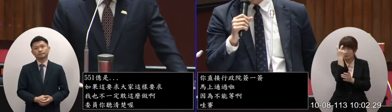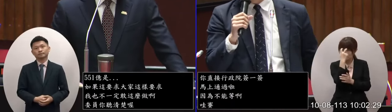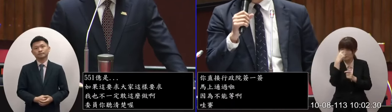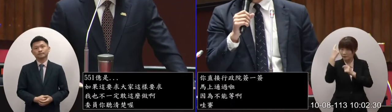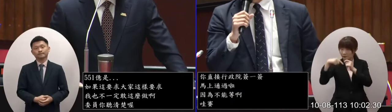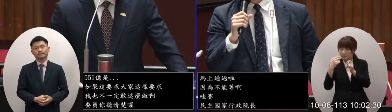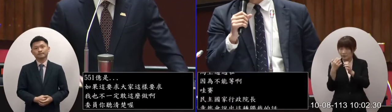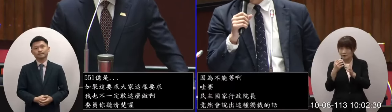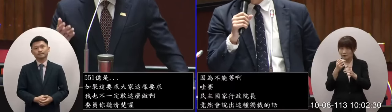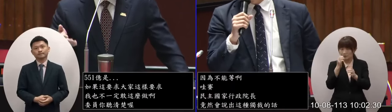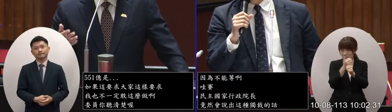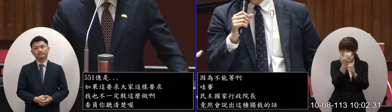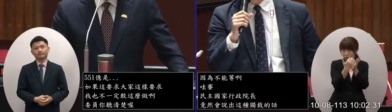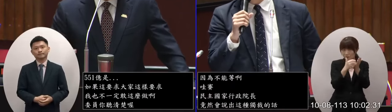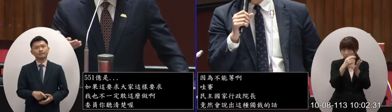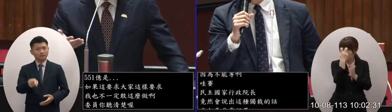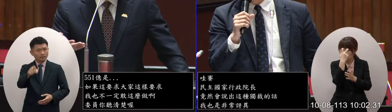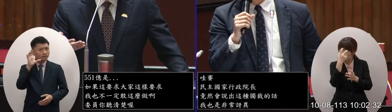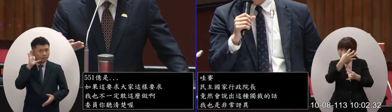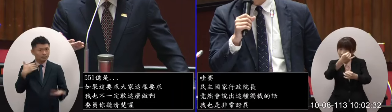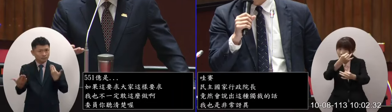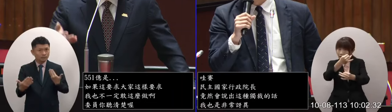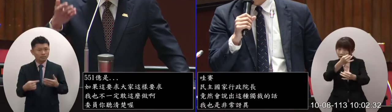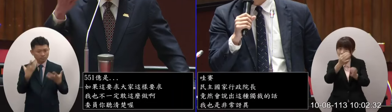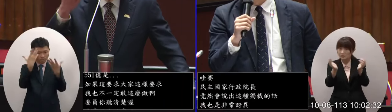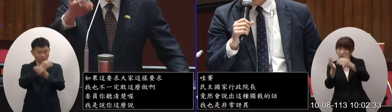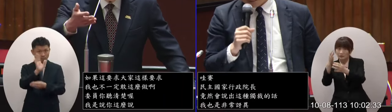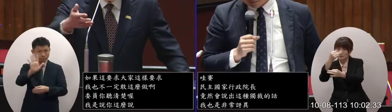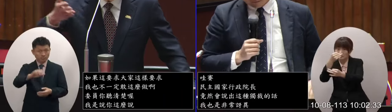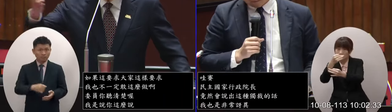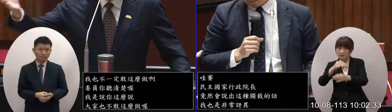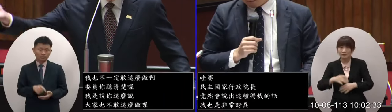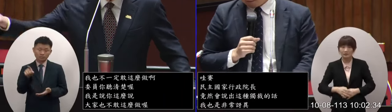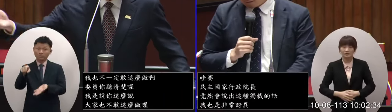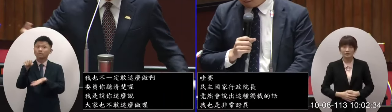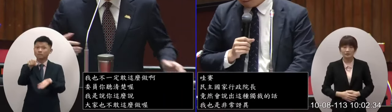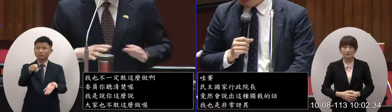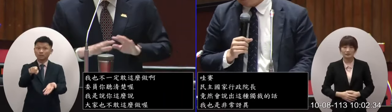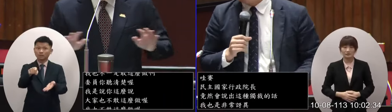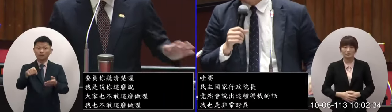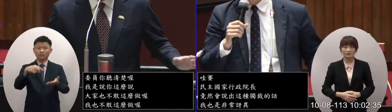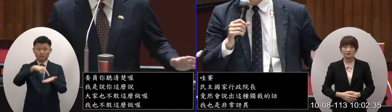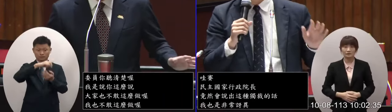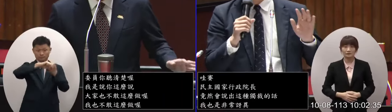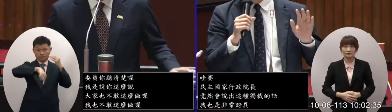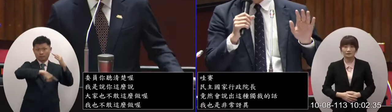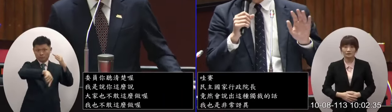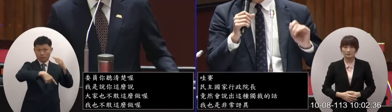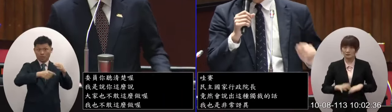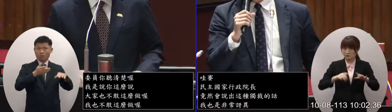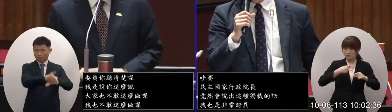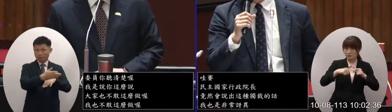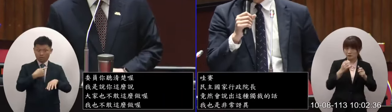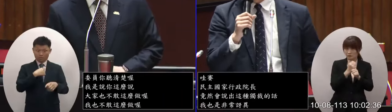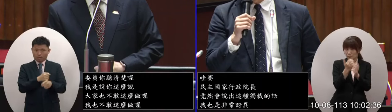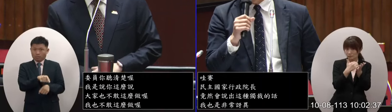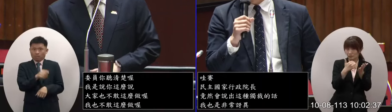until next year? You have to listen clearly. Don’t misunderstand me . Even if your proposal is passed by the General Assembly, I wouldn't dare to do it. By what date will next year's general budget